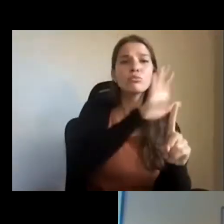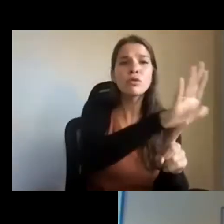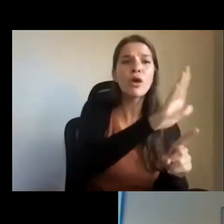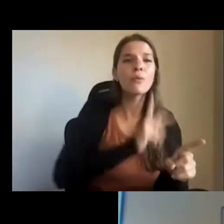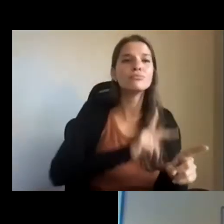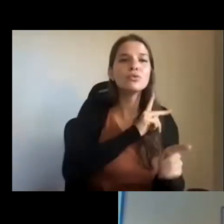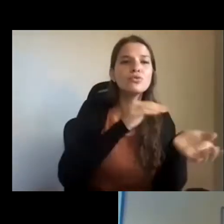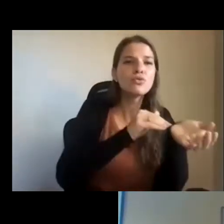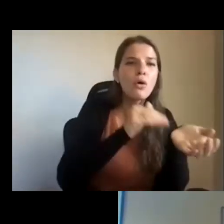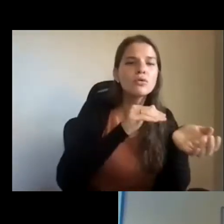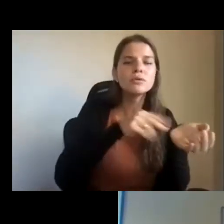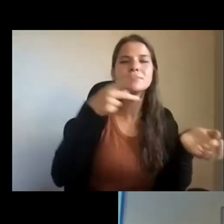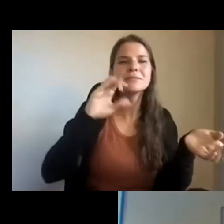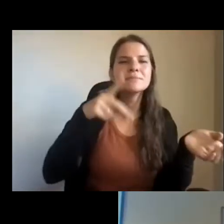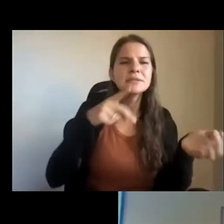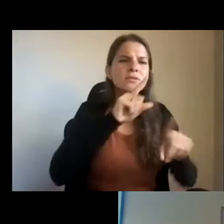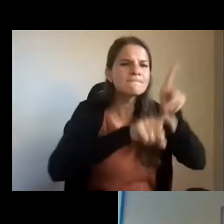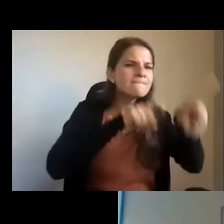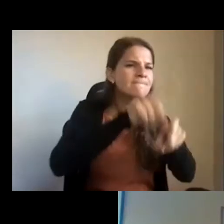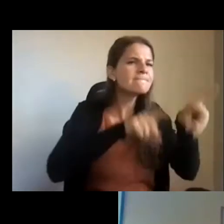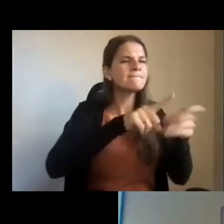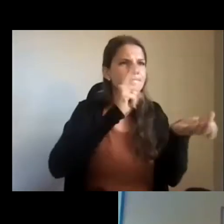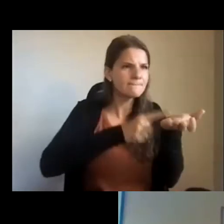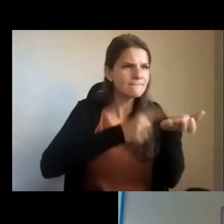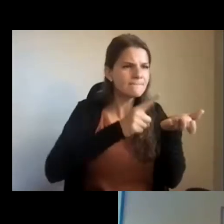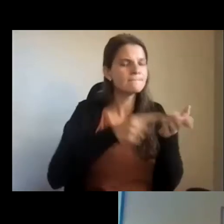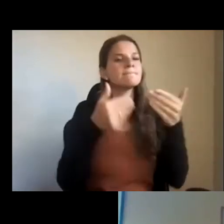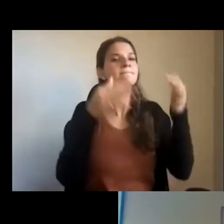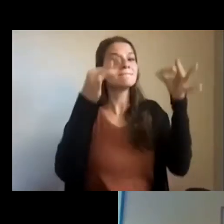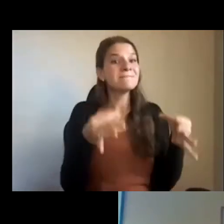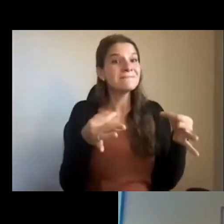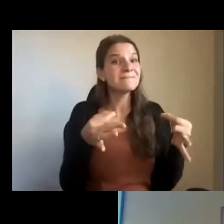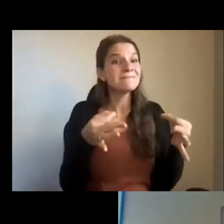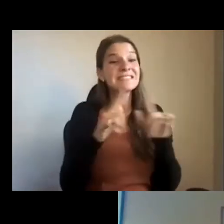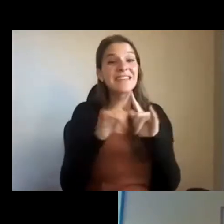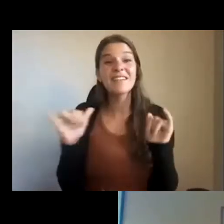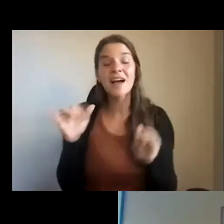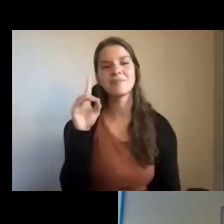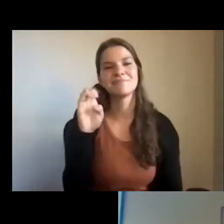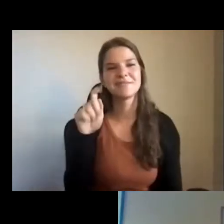thoughtful smart decision. Then the delta variant came in right and in June and July